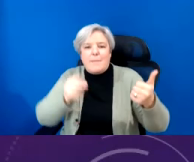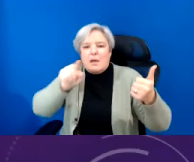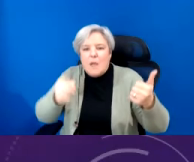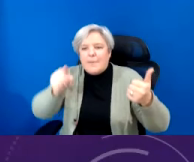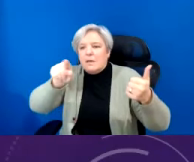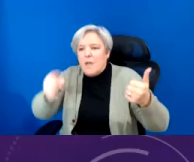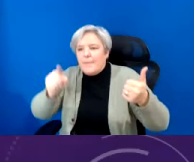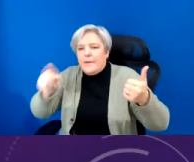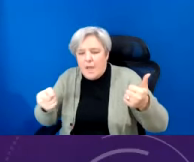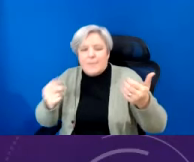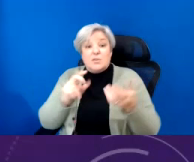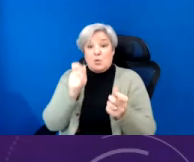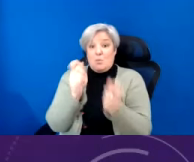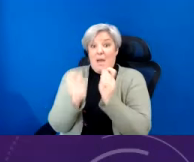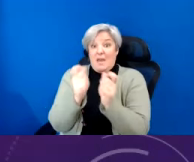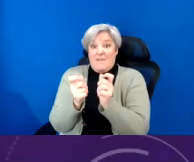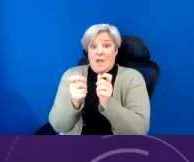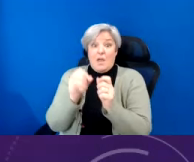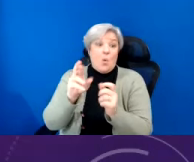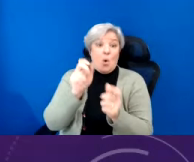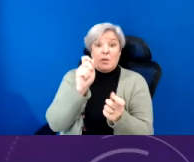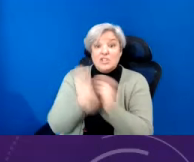And so to modify or make changes to the CSV file,